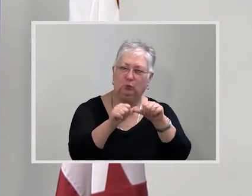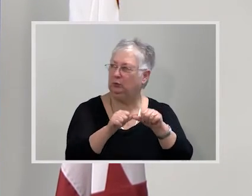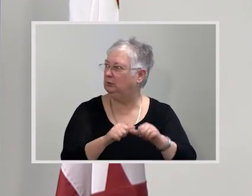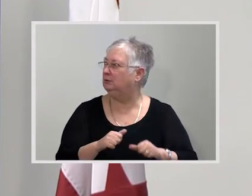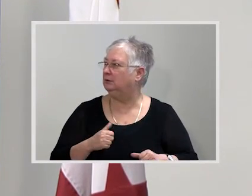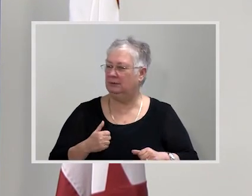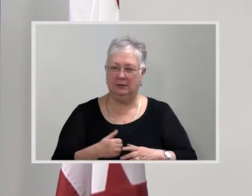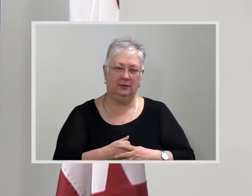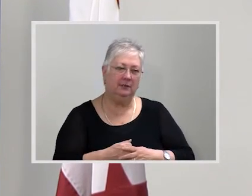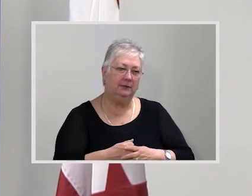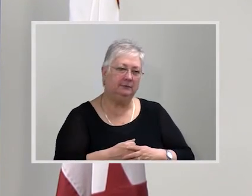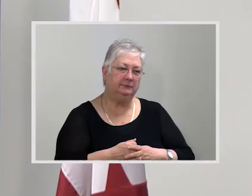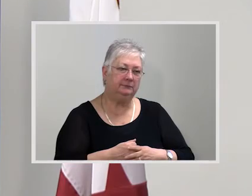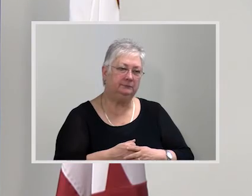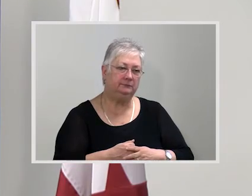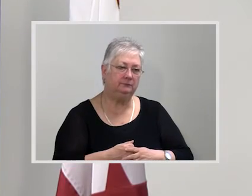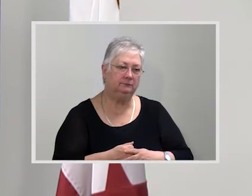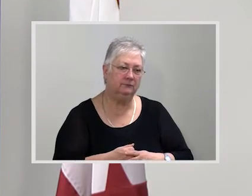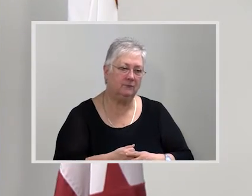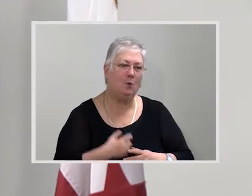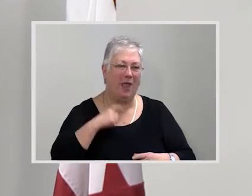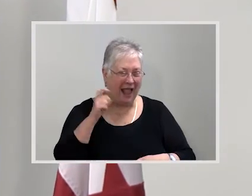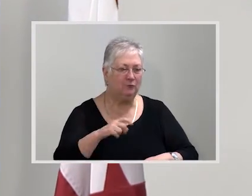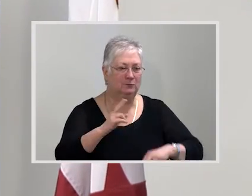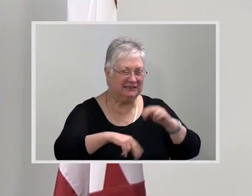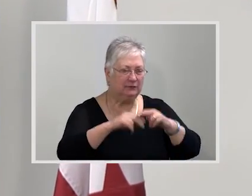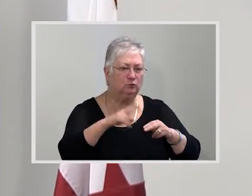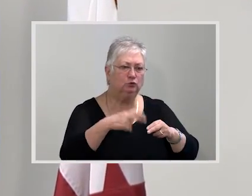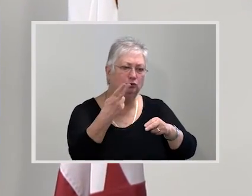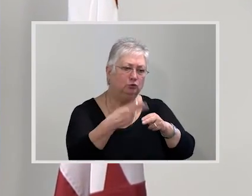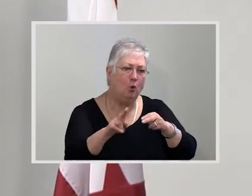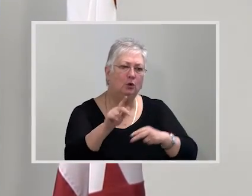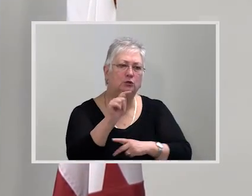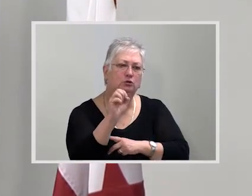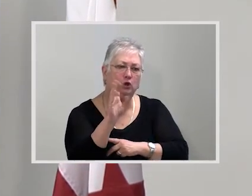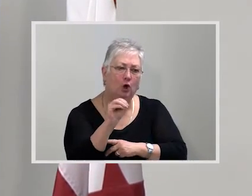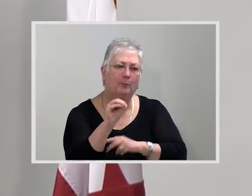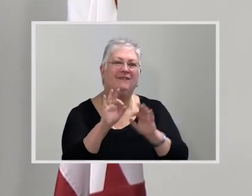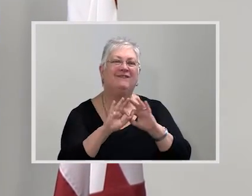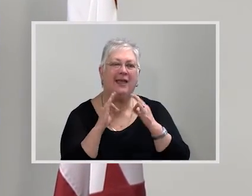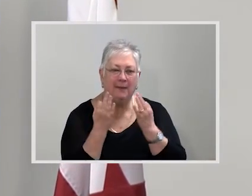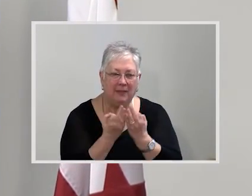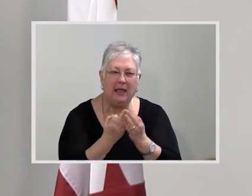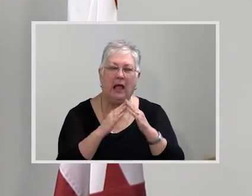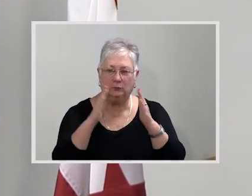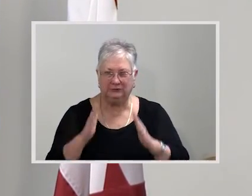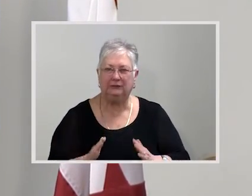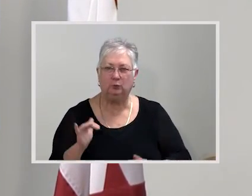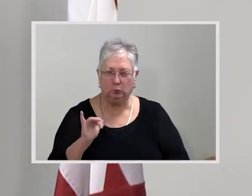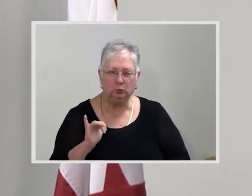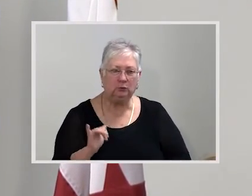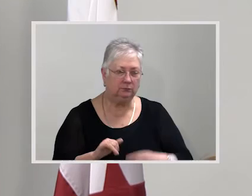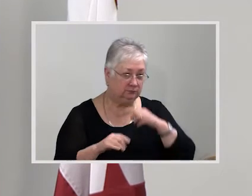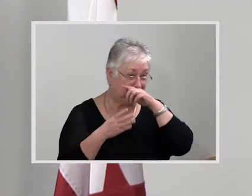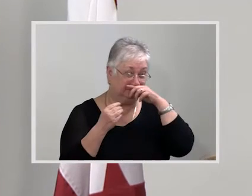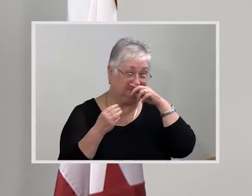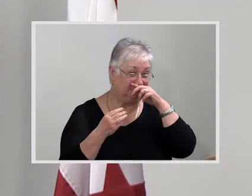BUILDING SHORT-TERM FAMILY HOUSING FACILITIES IN ALL EIGHT WARDS IS NOT EASY. RIGHT NOW WE'RE DEALING WITH